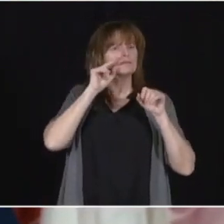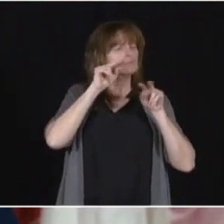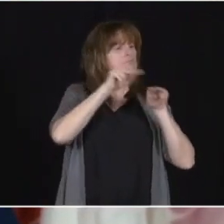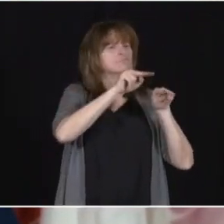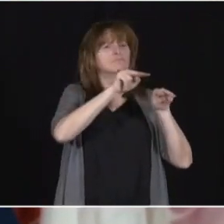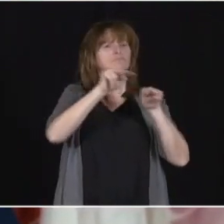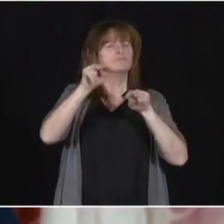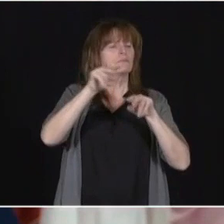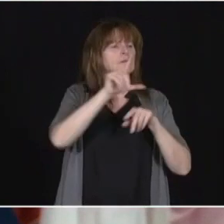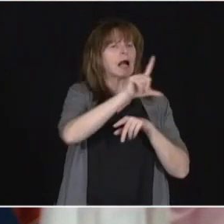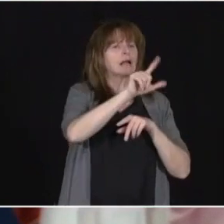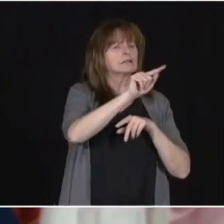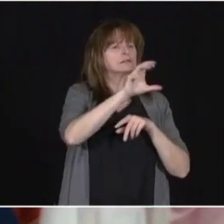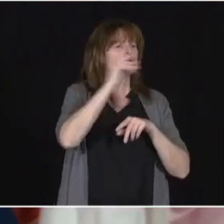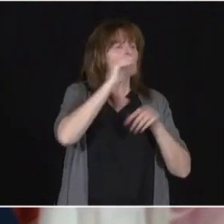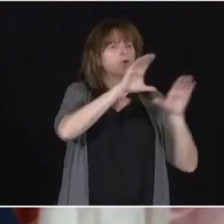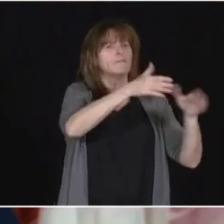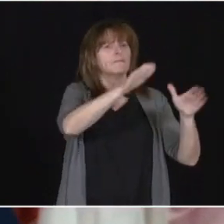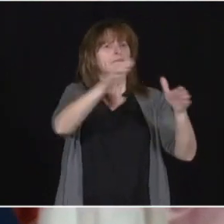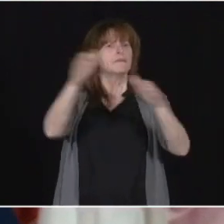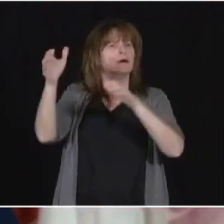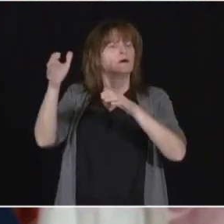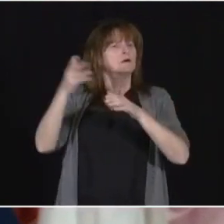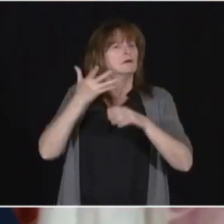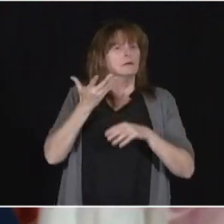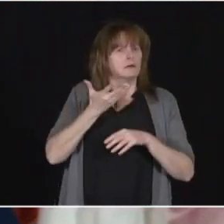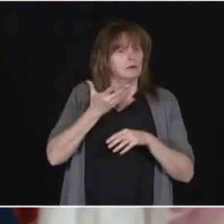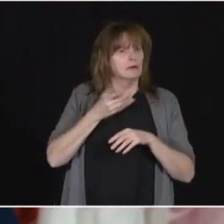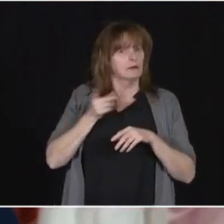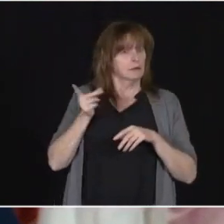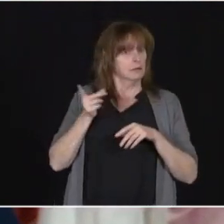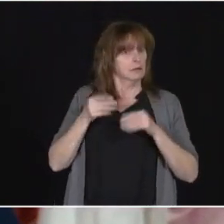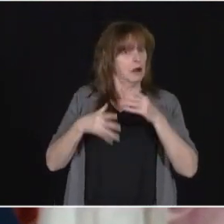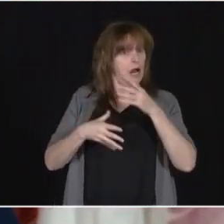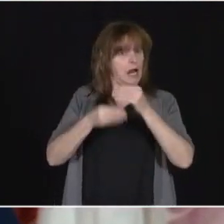such as group homes, retirement homes. Will this be a separate review